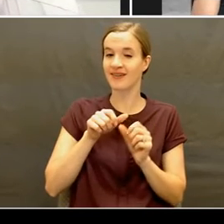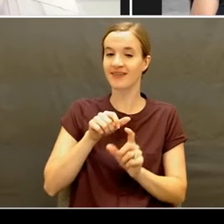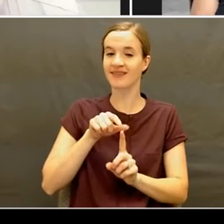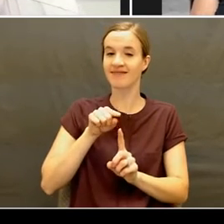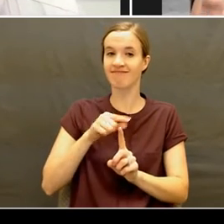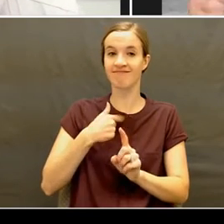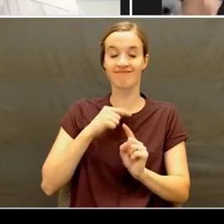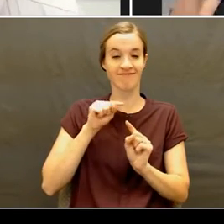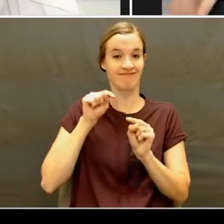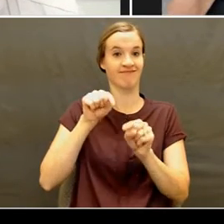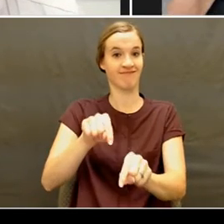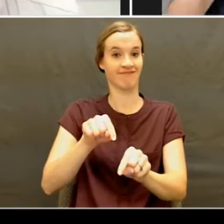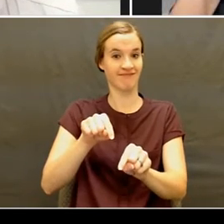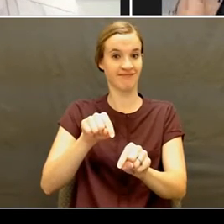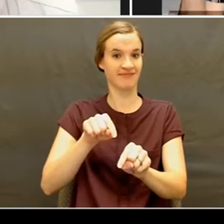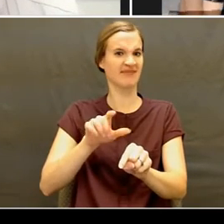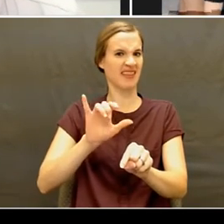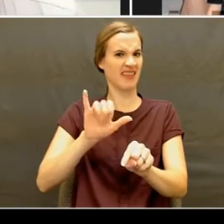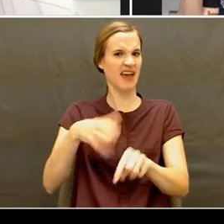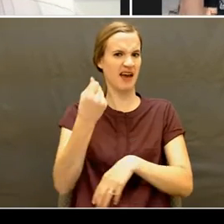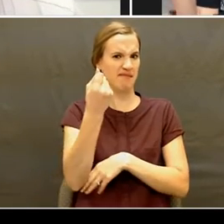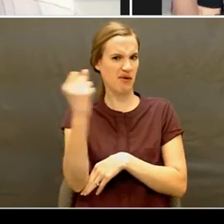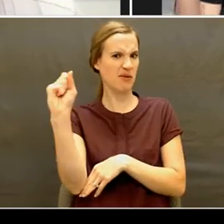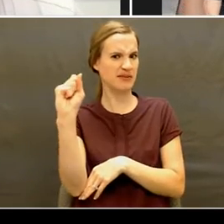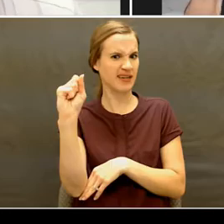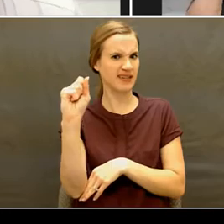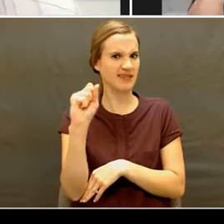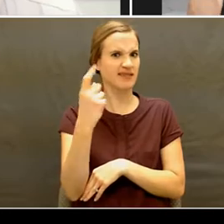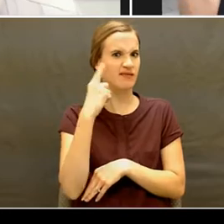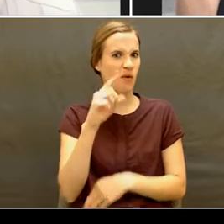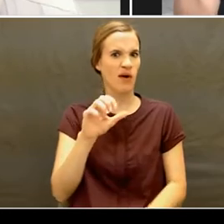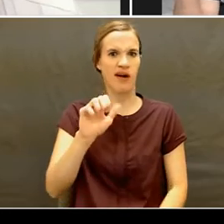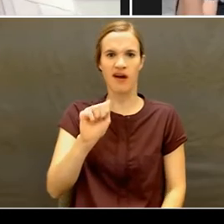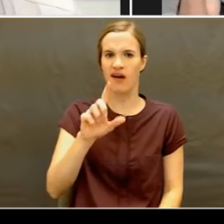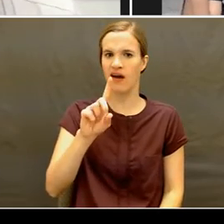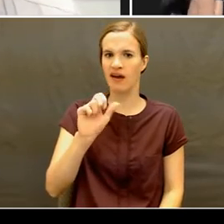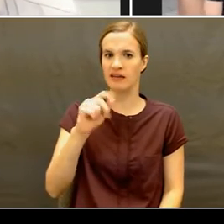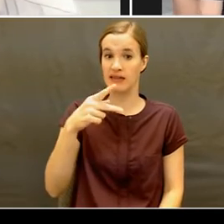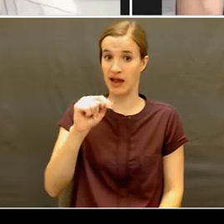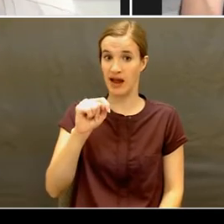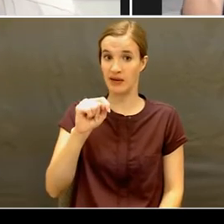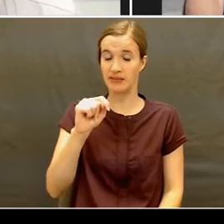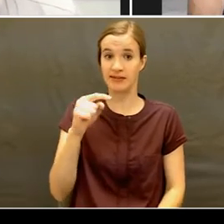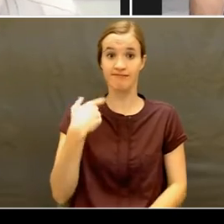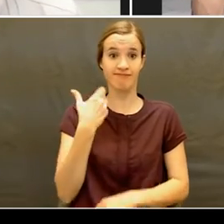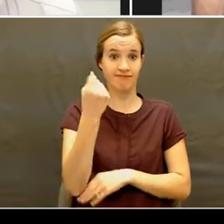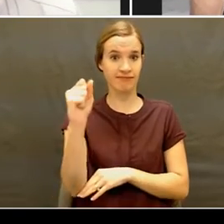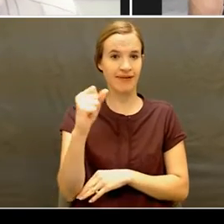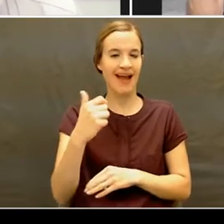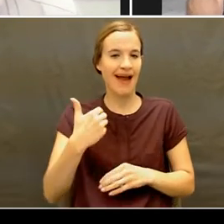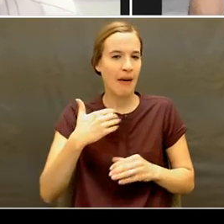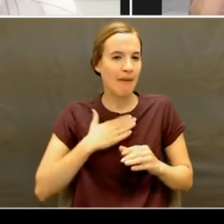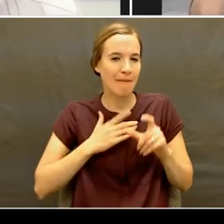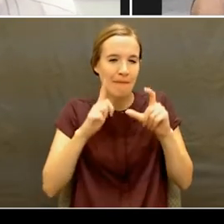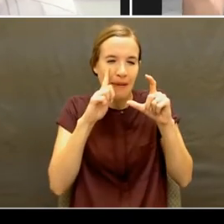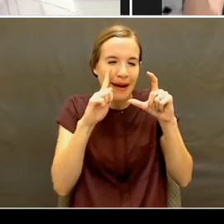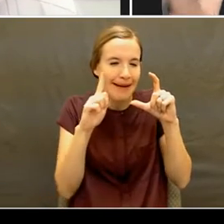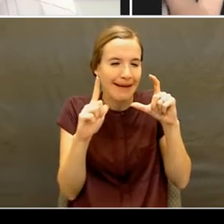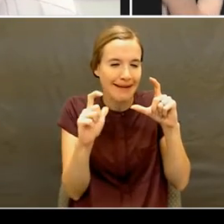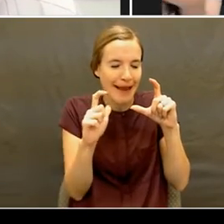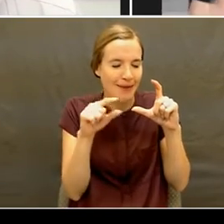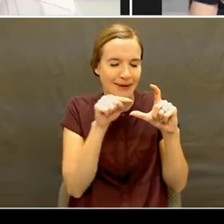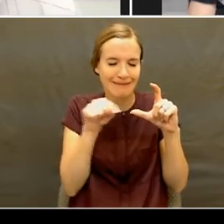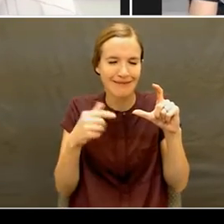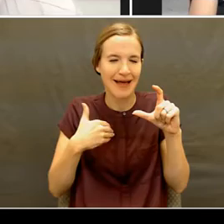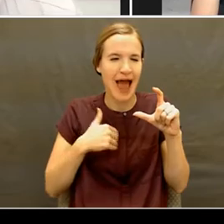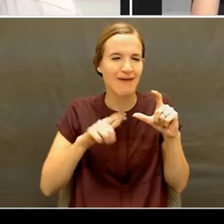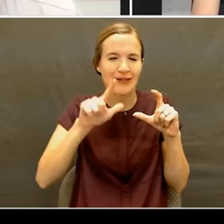demonstration I only had one row, 24, black and white [chuckles] pictures, and out of those 24-